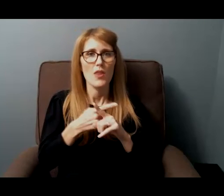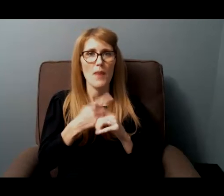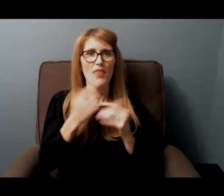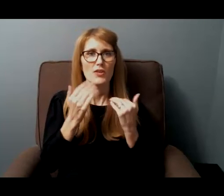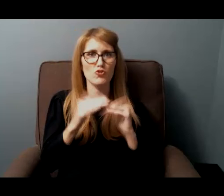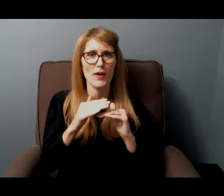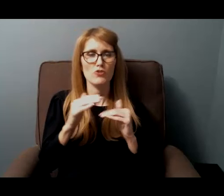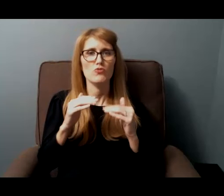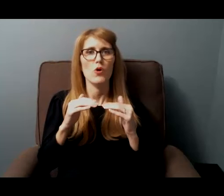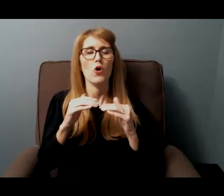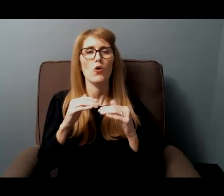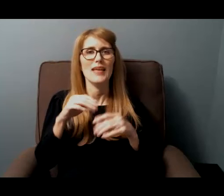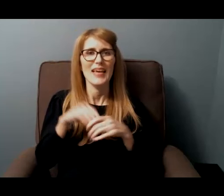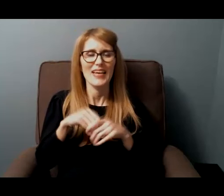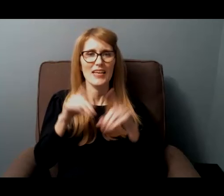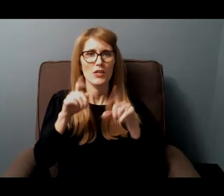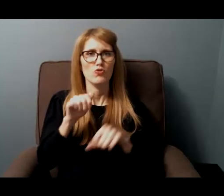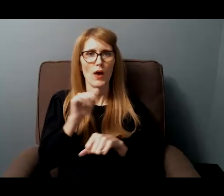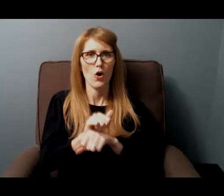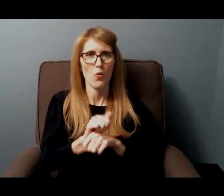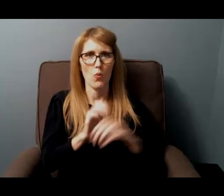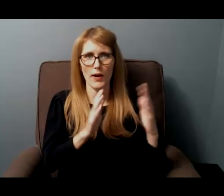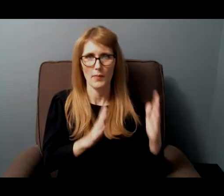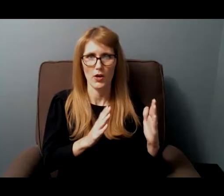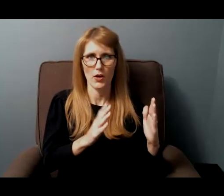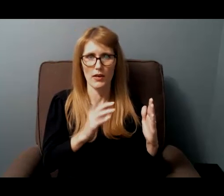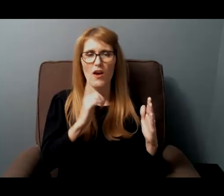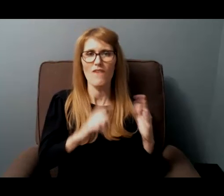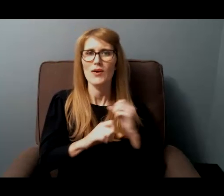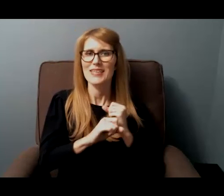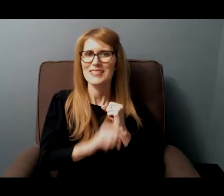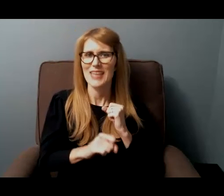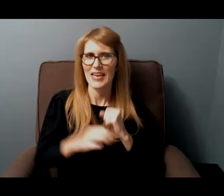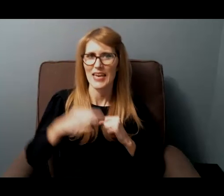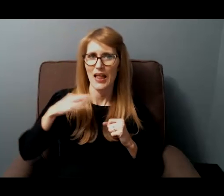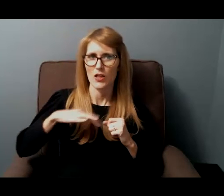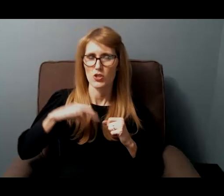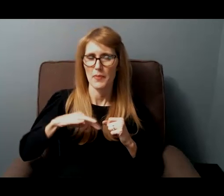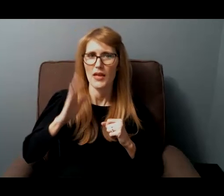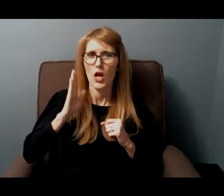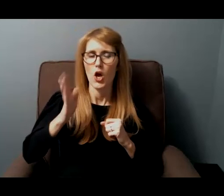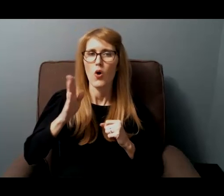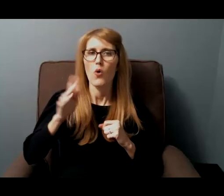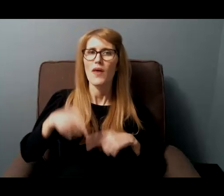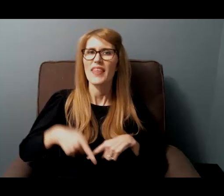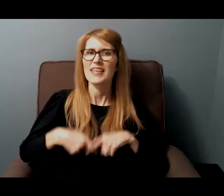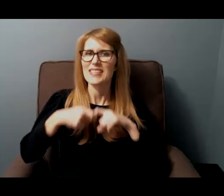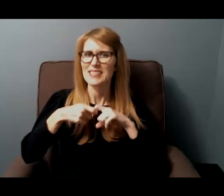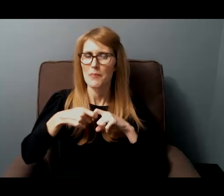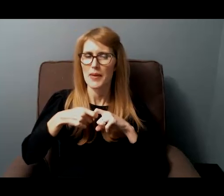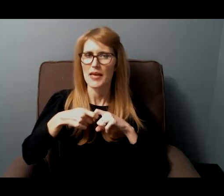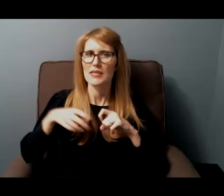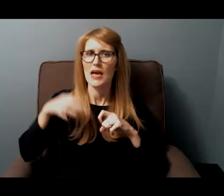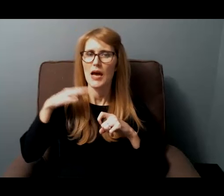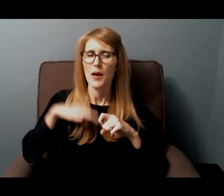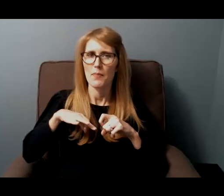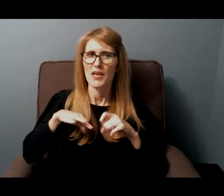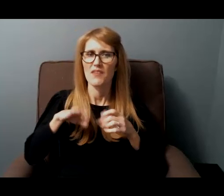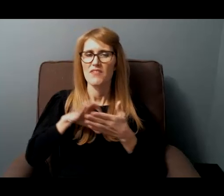period of eligibility. Do they suspend benefit checks for retroactive information after the